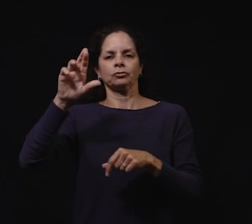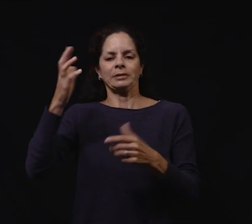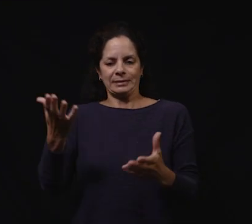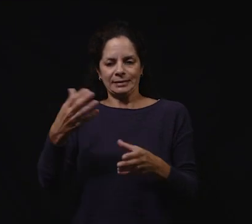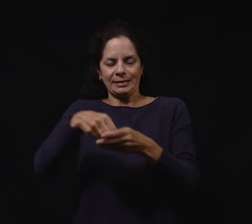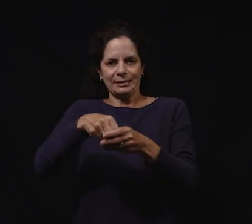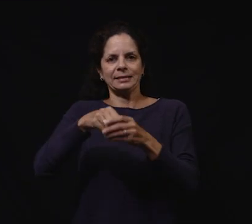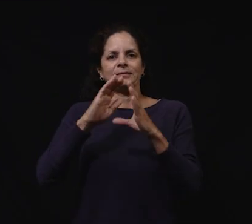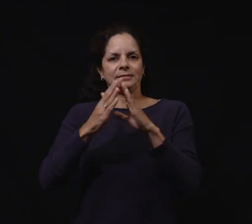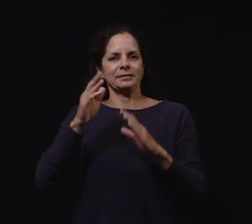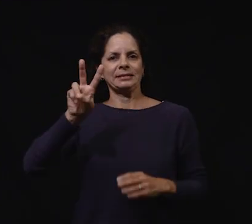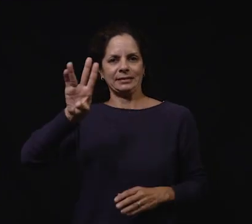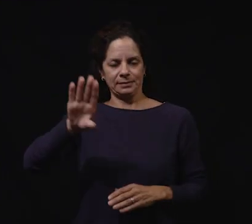Good afternoon